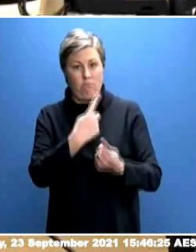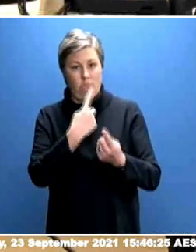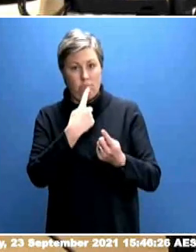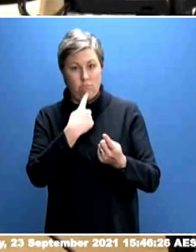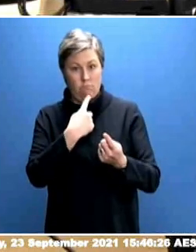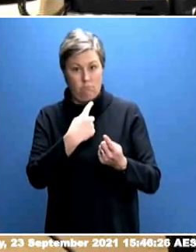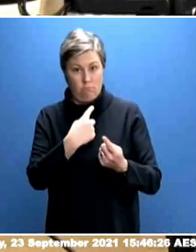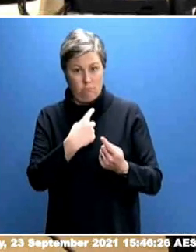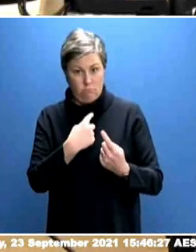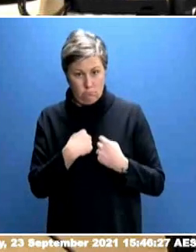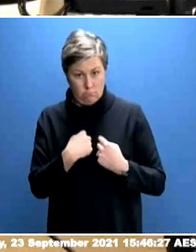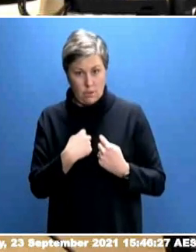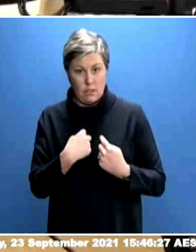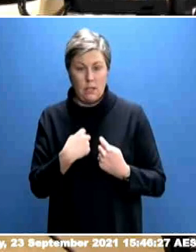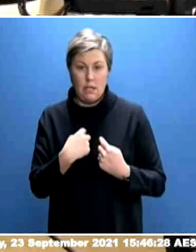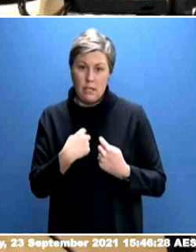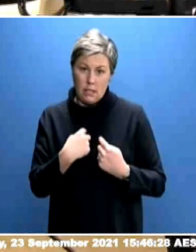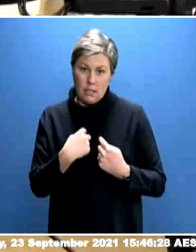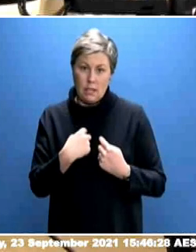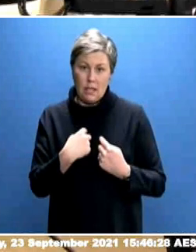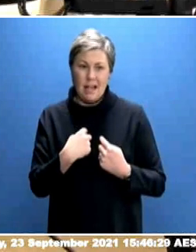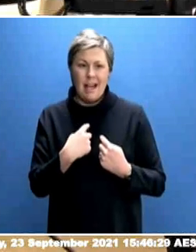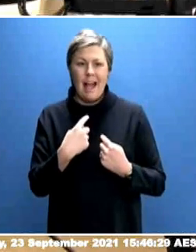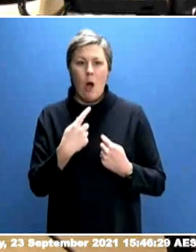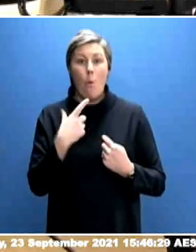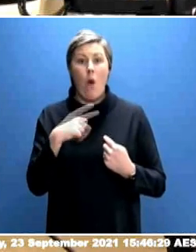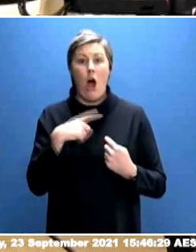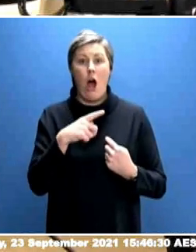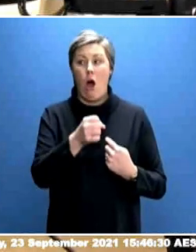was as part of a bail application.